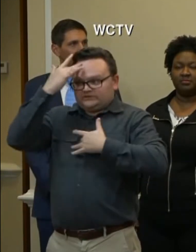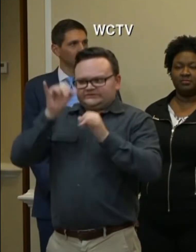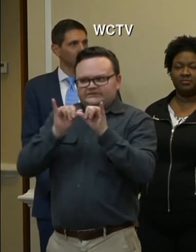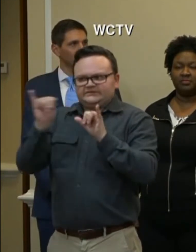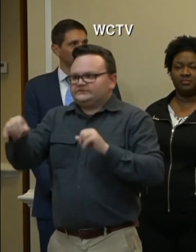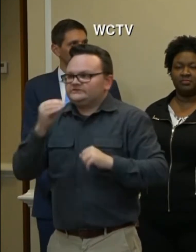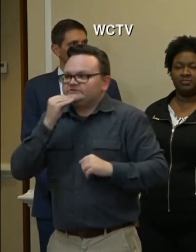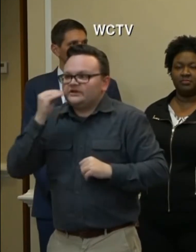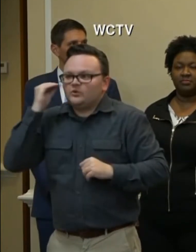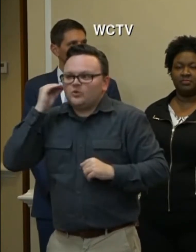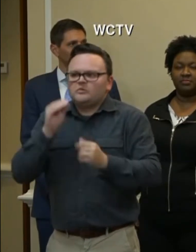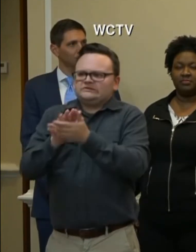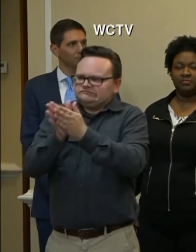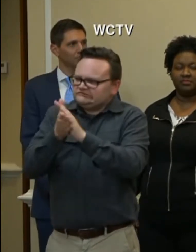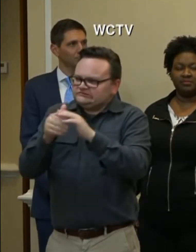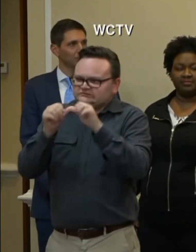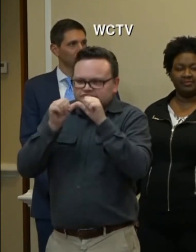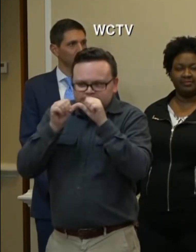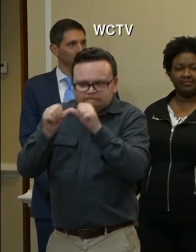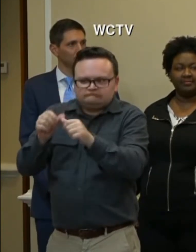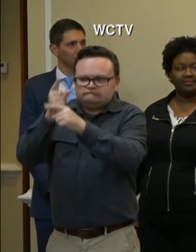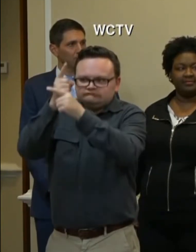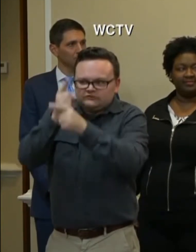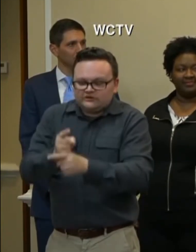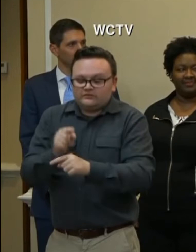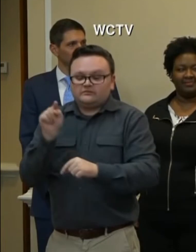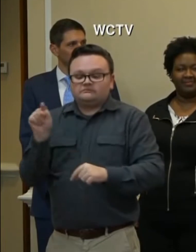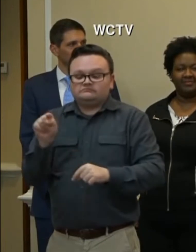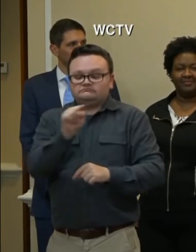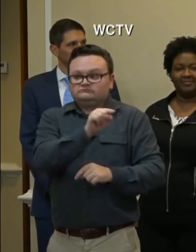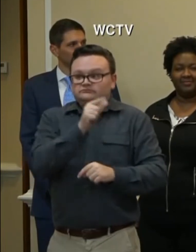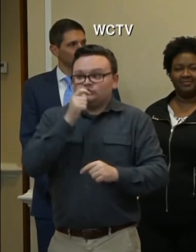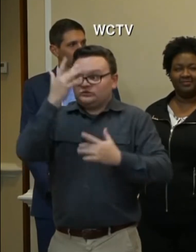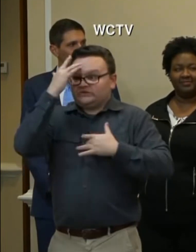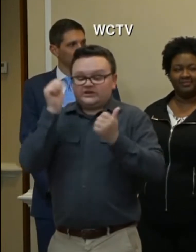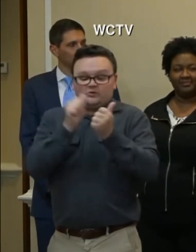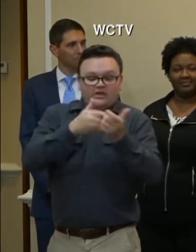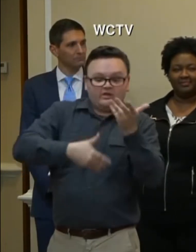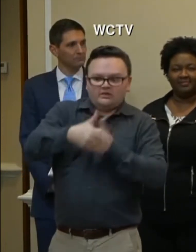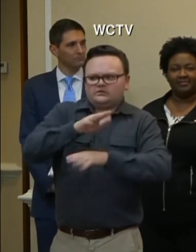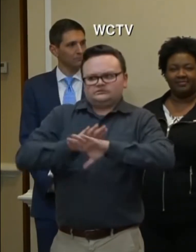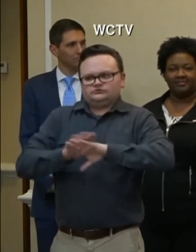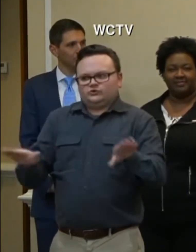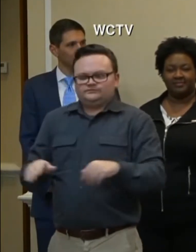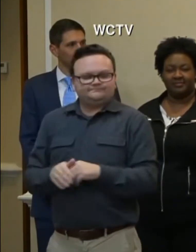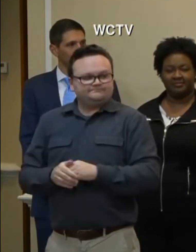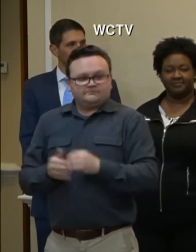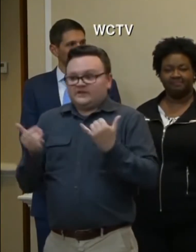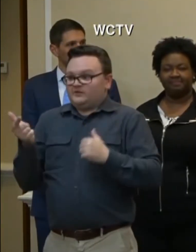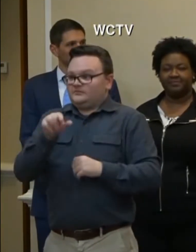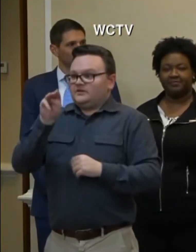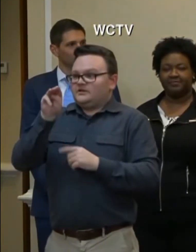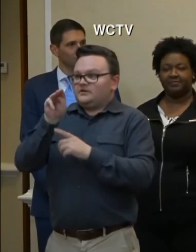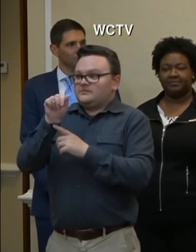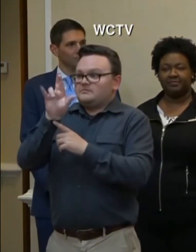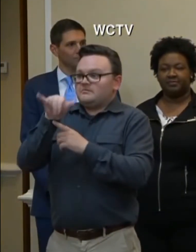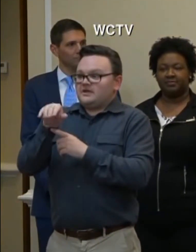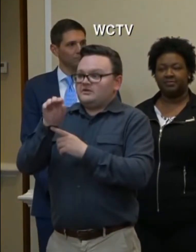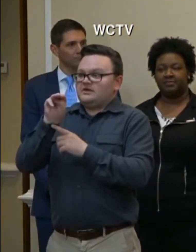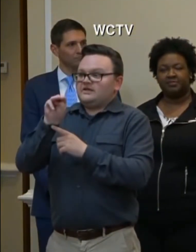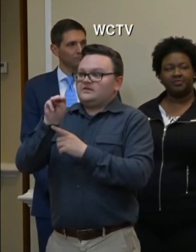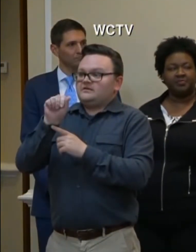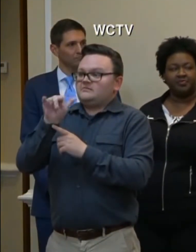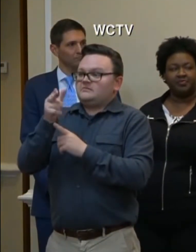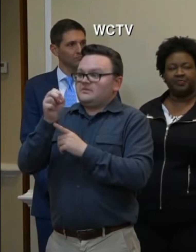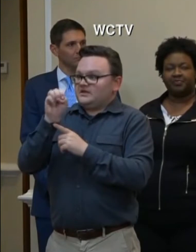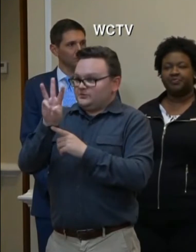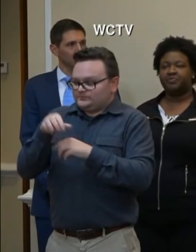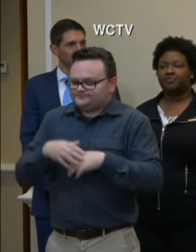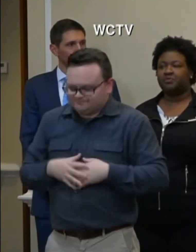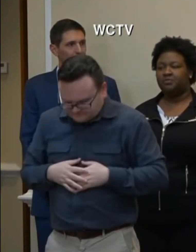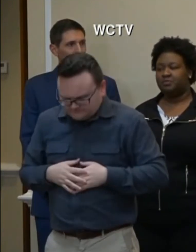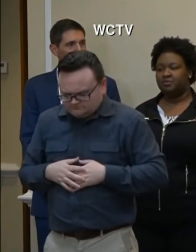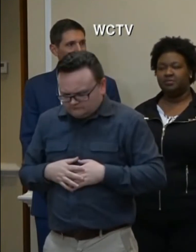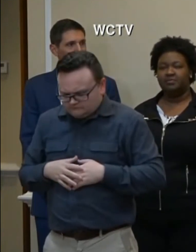individuals who are ill thank you thank you as the governor mentioned I have